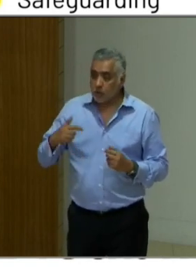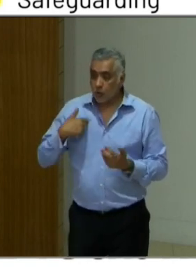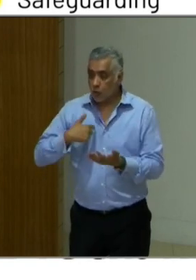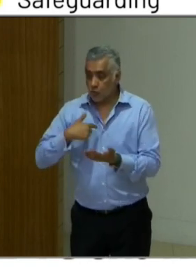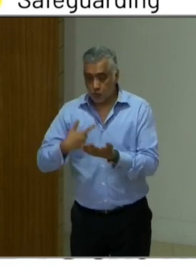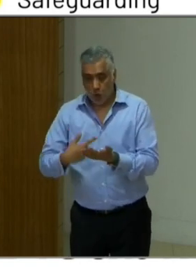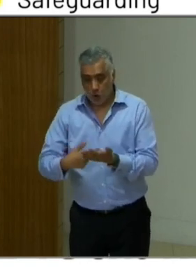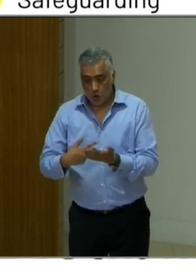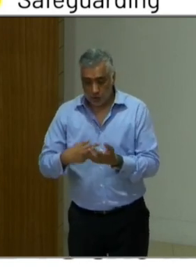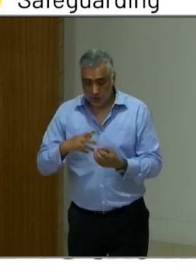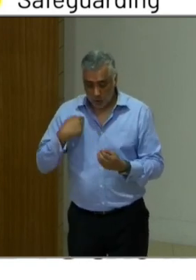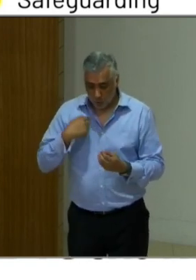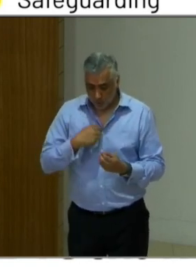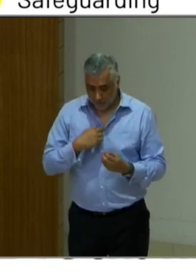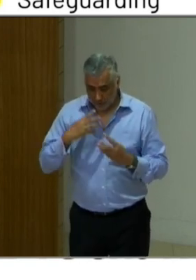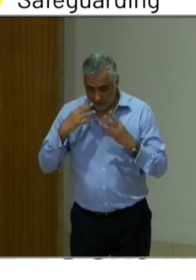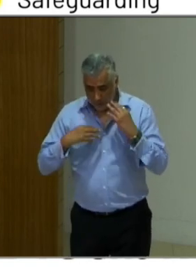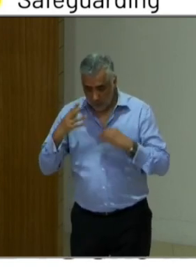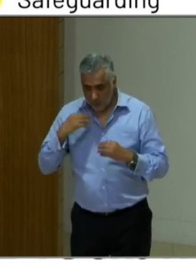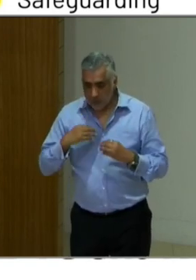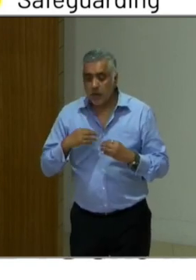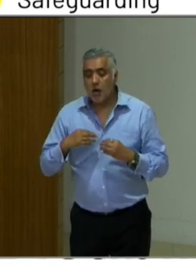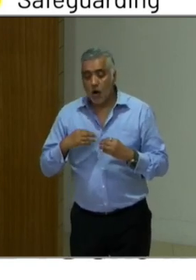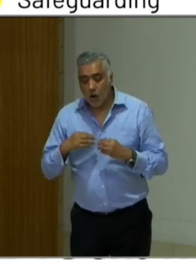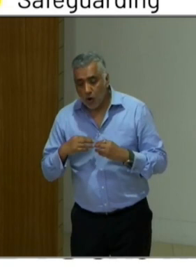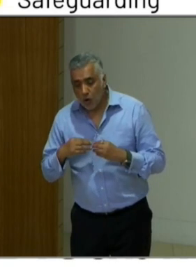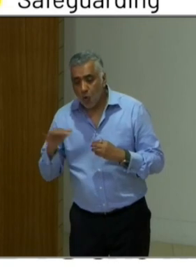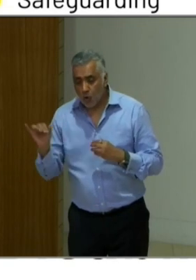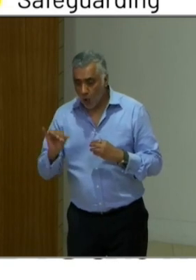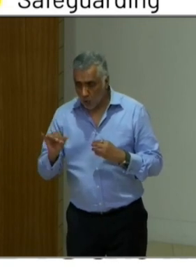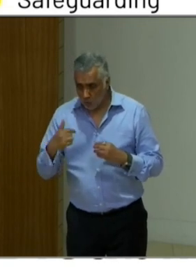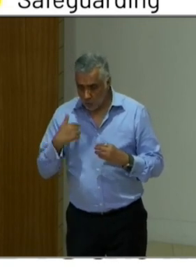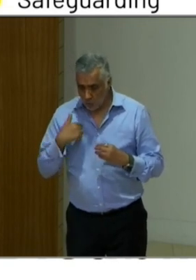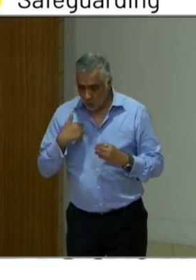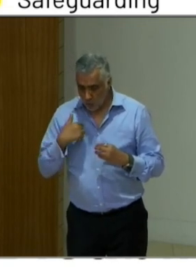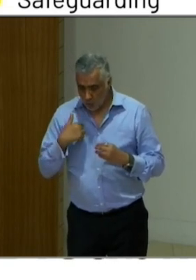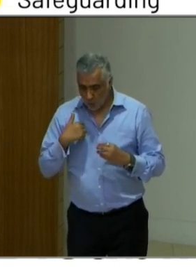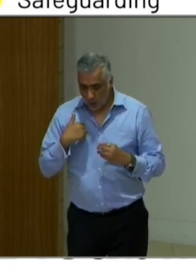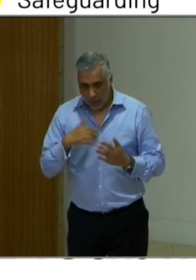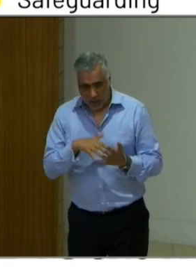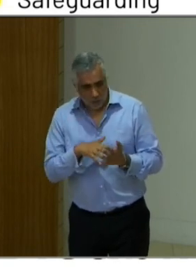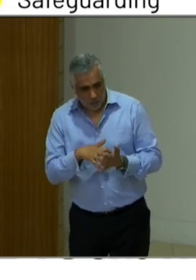course of the event, will, in all probability, also highlight vulnerability and frailty as